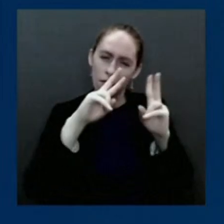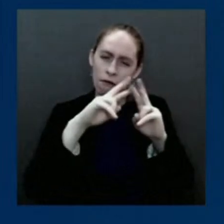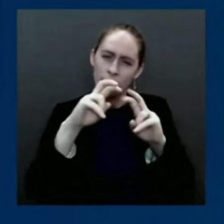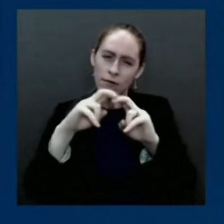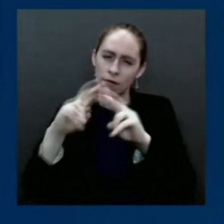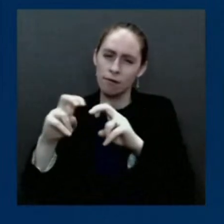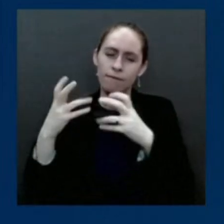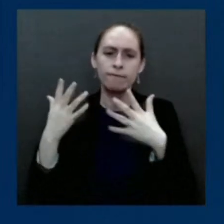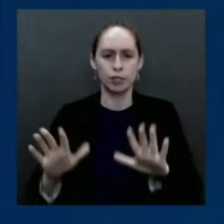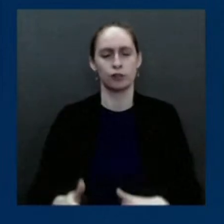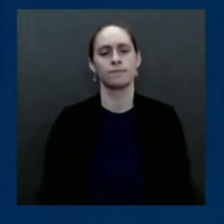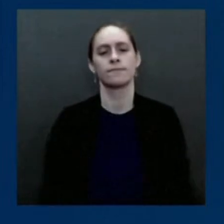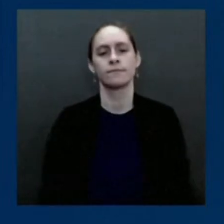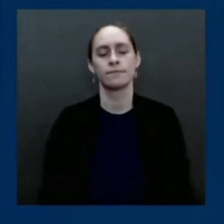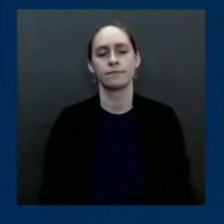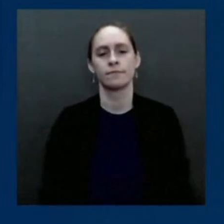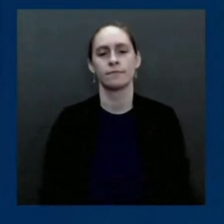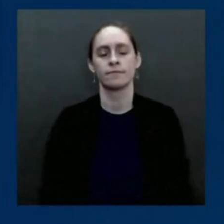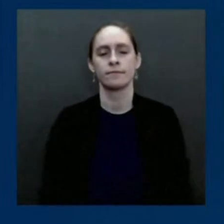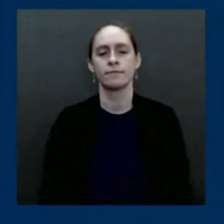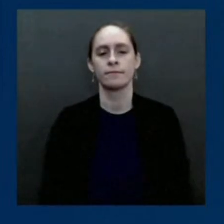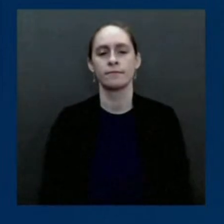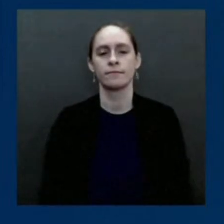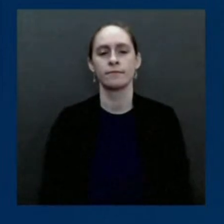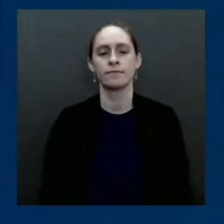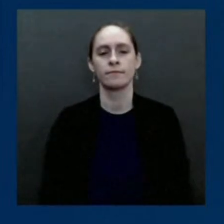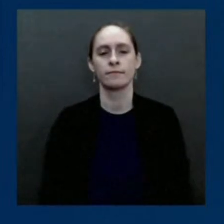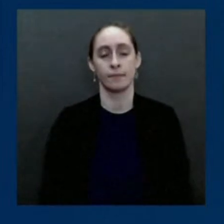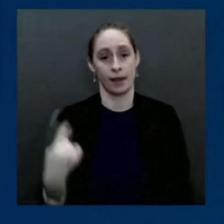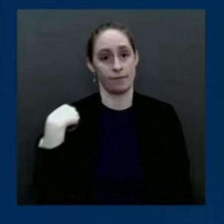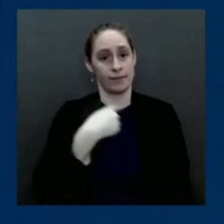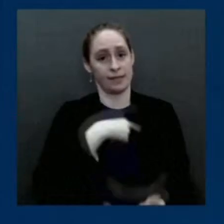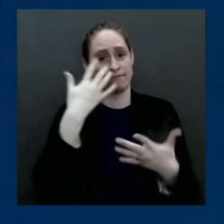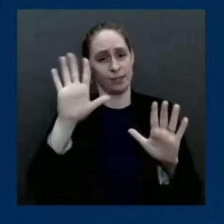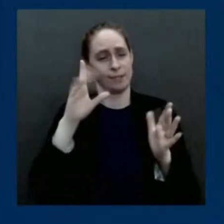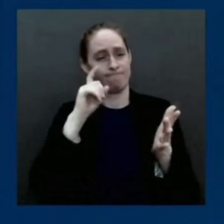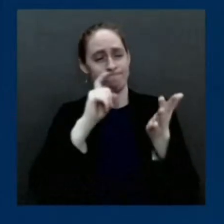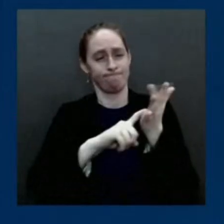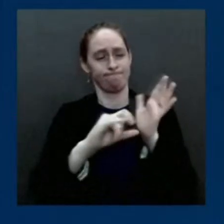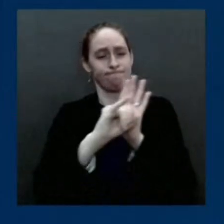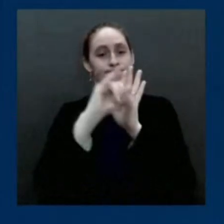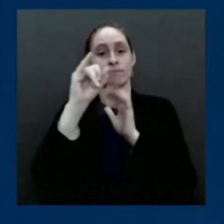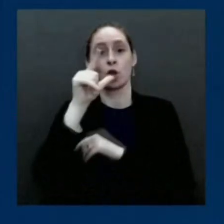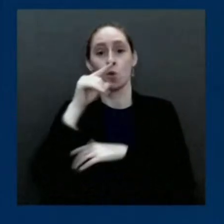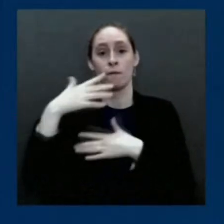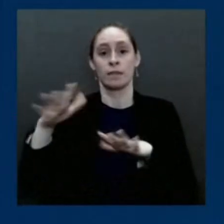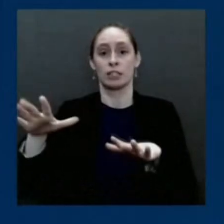COVID 2 PEOPLE ARE MOST INFECTIOUS IN THE ONE TO TWO DAYS BEFORE SYMPTOMS DEVELOP